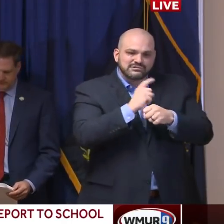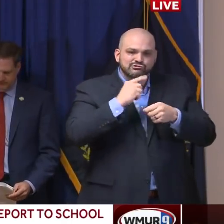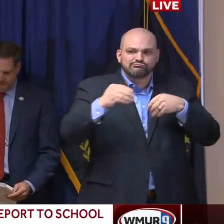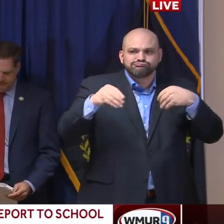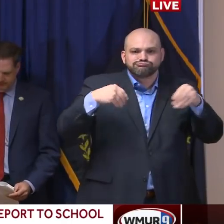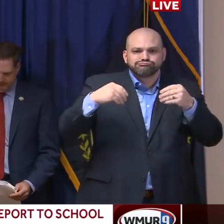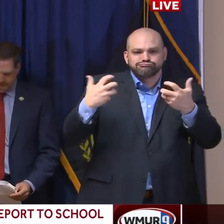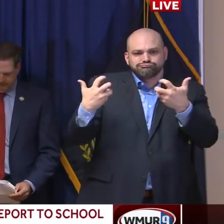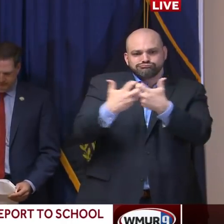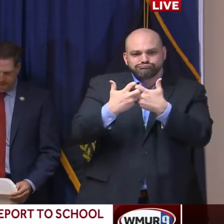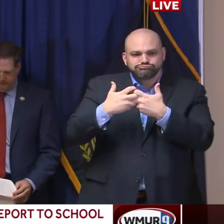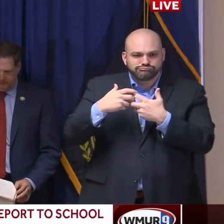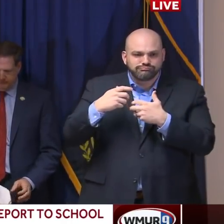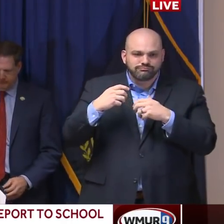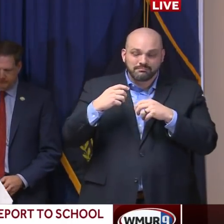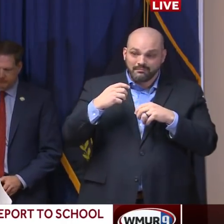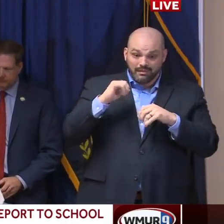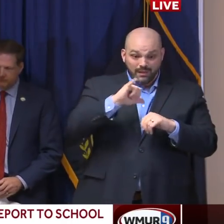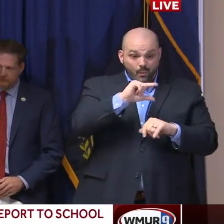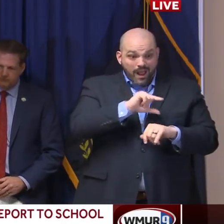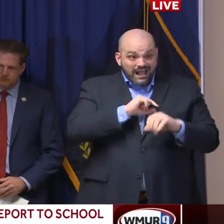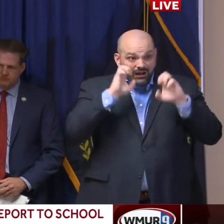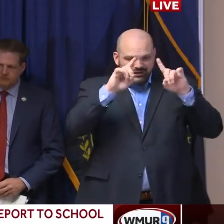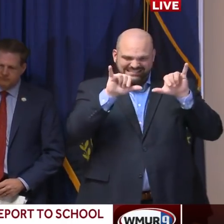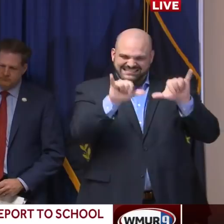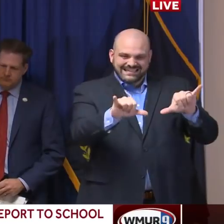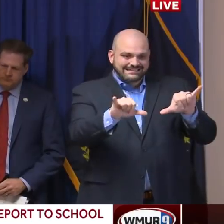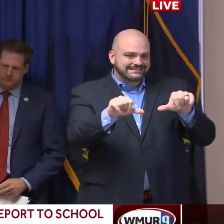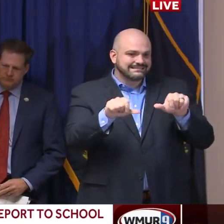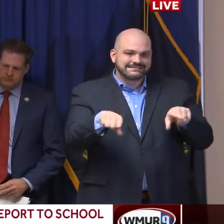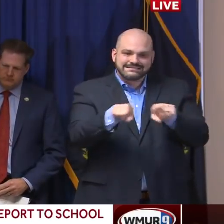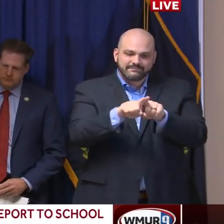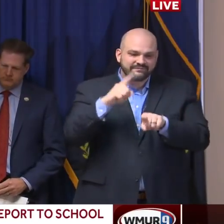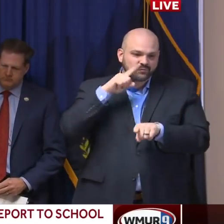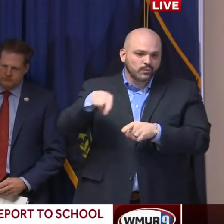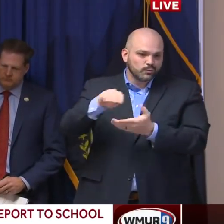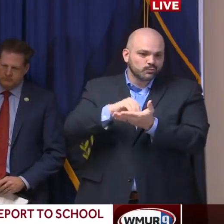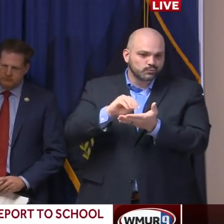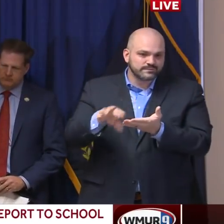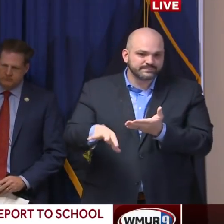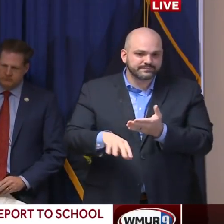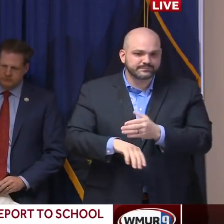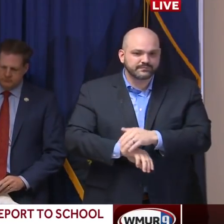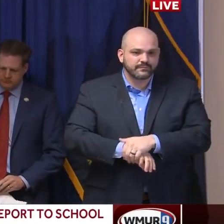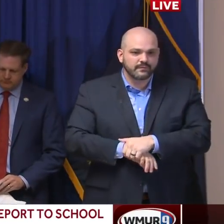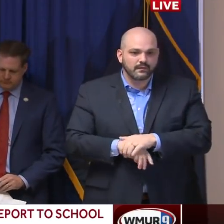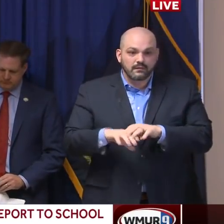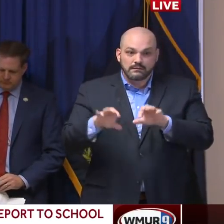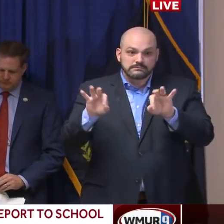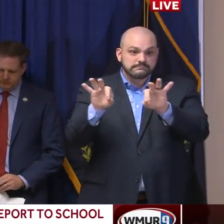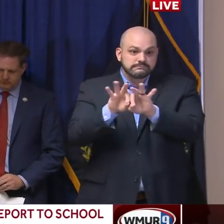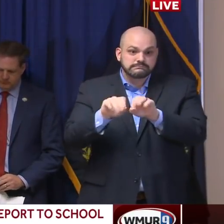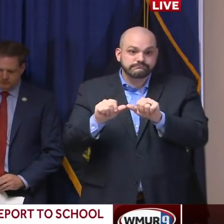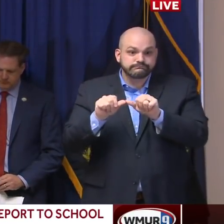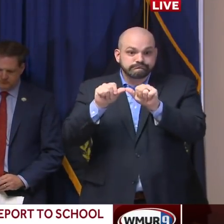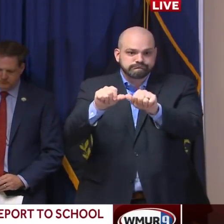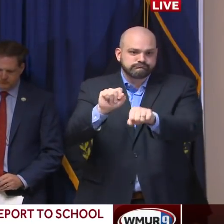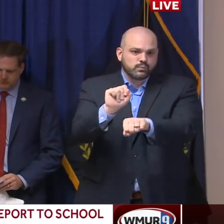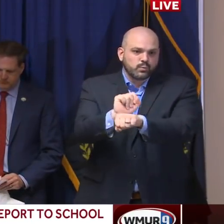THEY ARE WORKING TIRELESSLY TO ADJUST AND BE FLEXIBLE TO BE ABLE TO DELIVER HIGH-QUALITY EDUCATIONAL OPPORTUNITIES TO OUR STUDENTS.